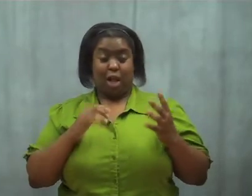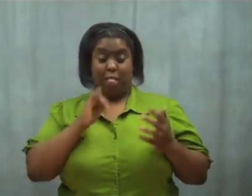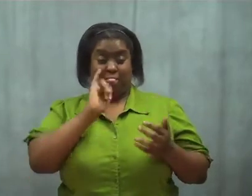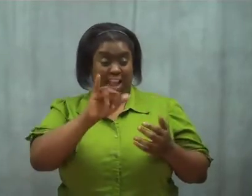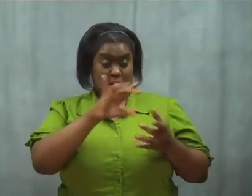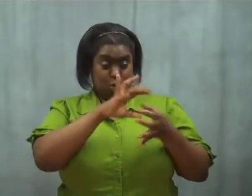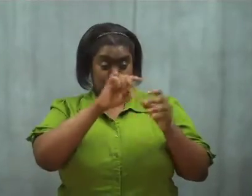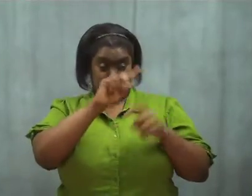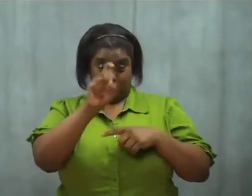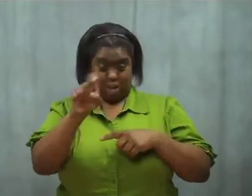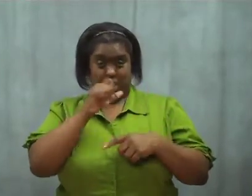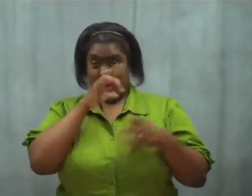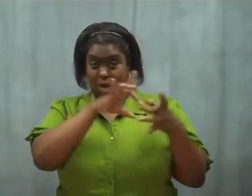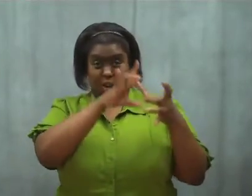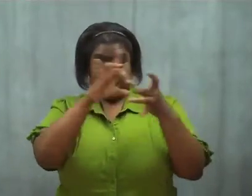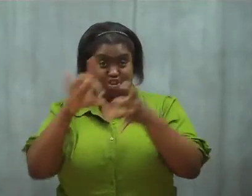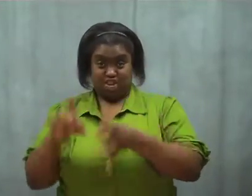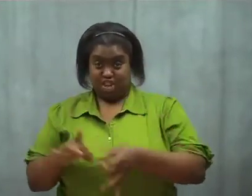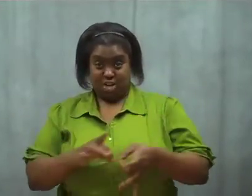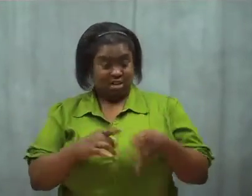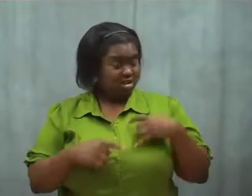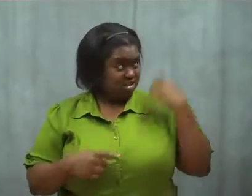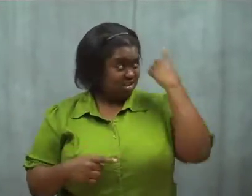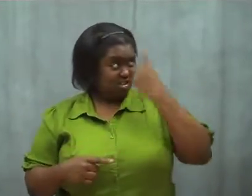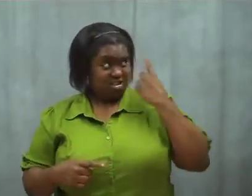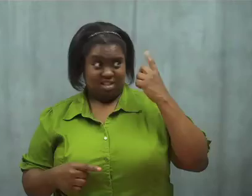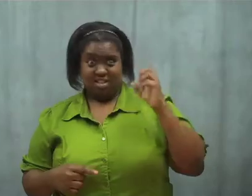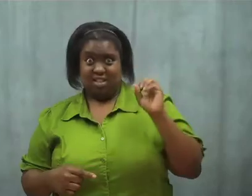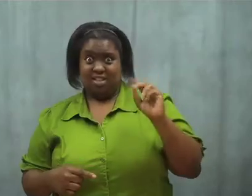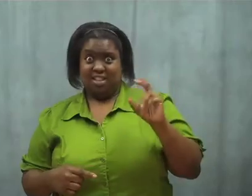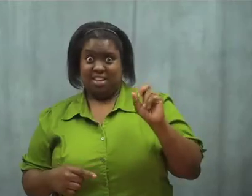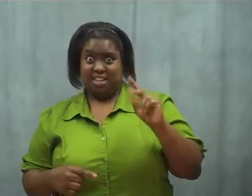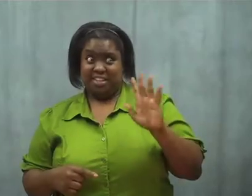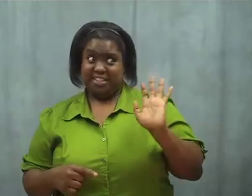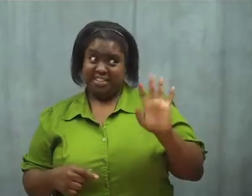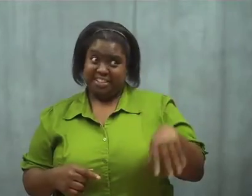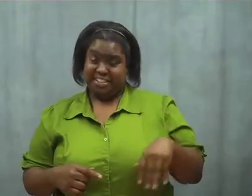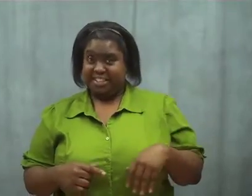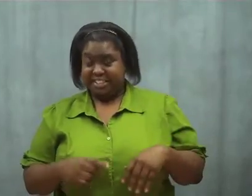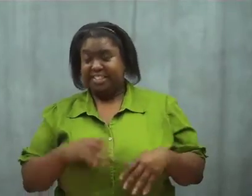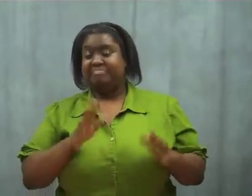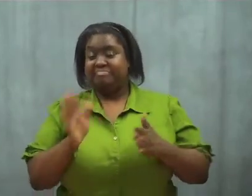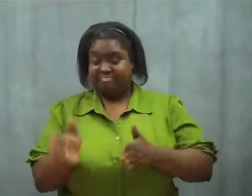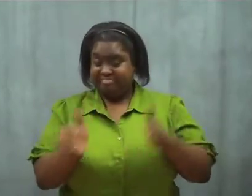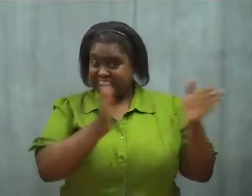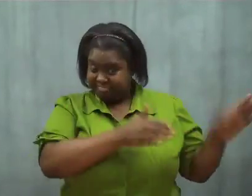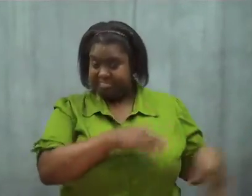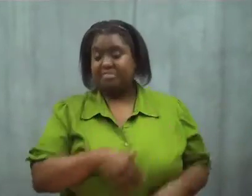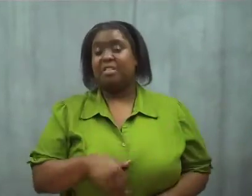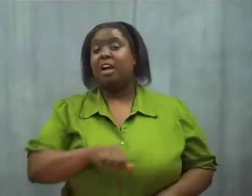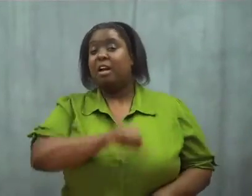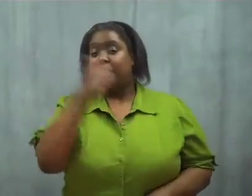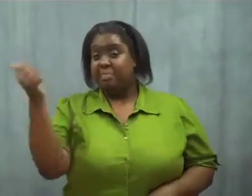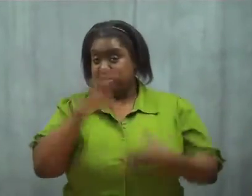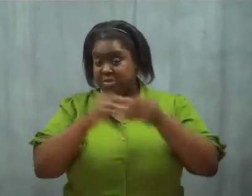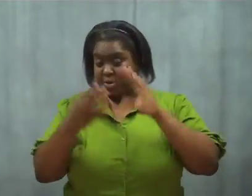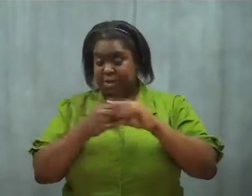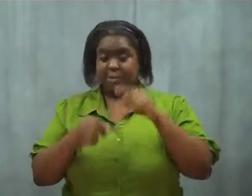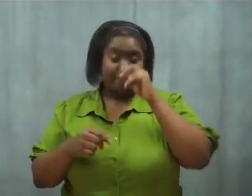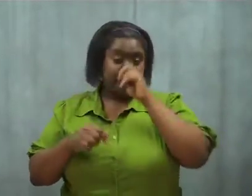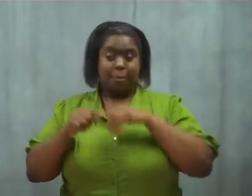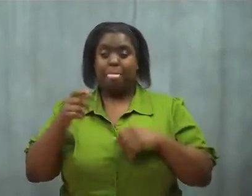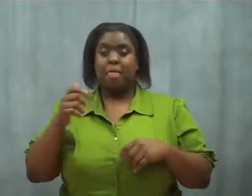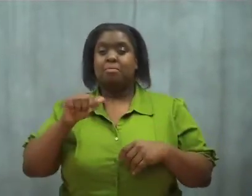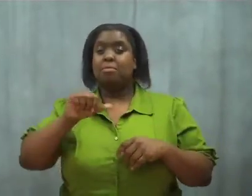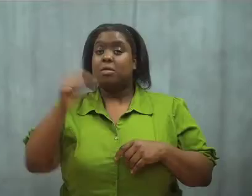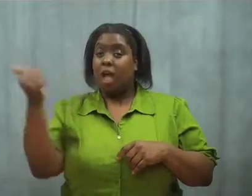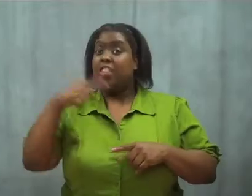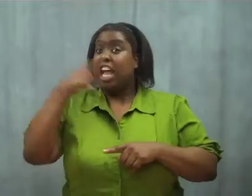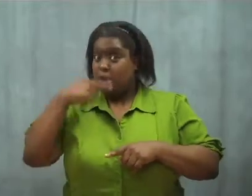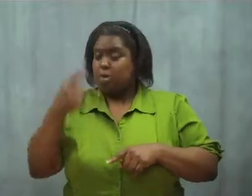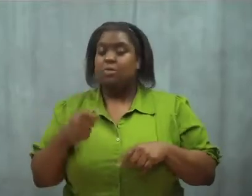Nothing had anything to do with anything else.